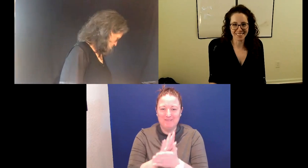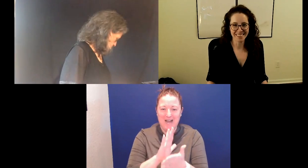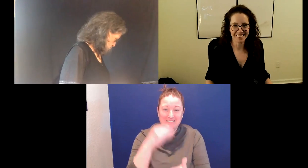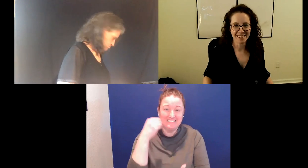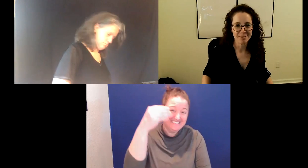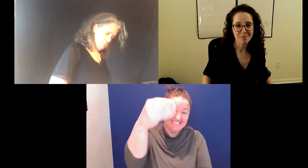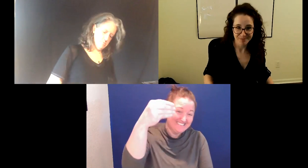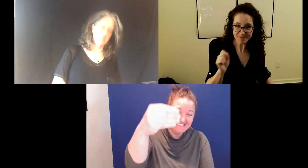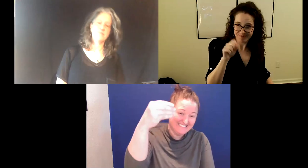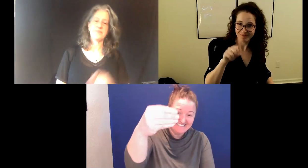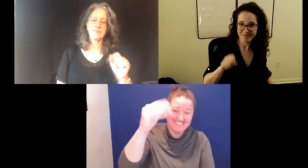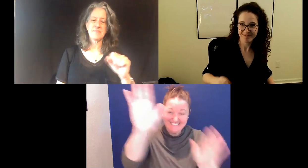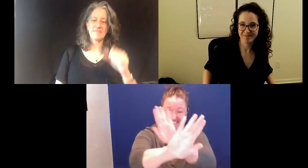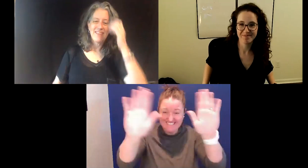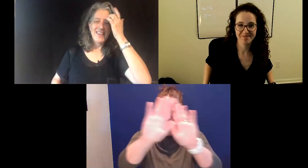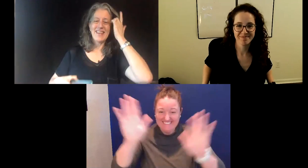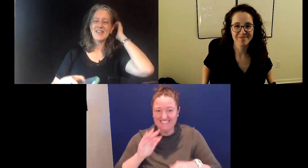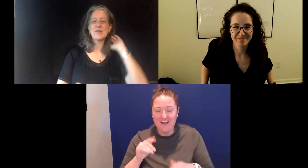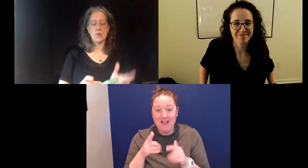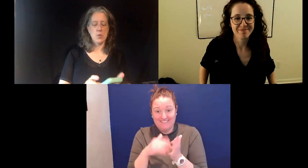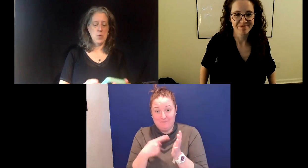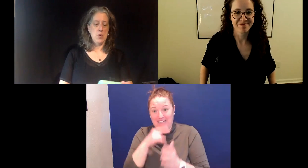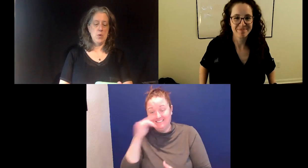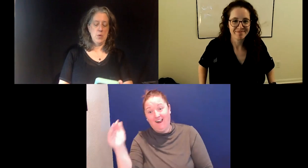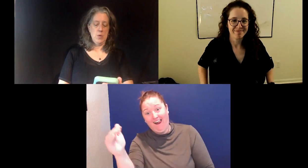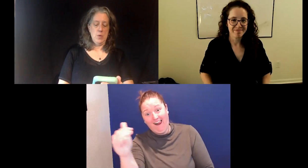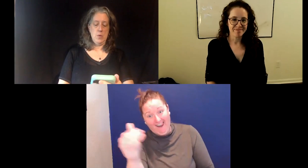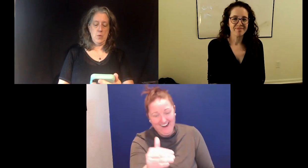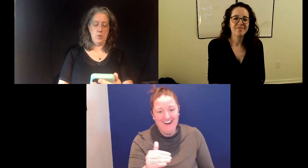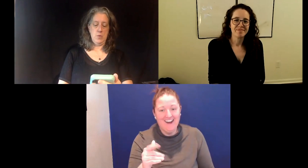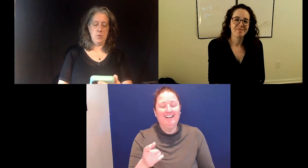the best i can do yeah you use paper in front of the camera trying to get someone's attention